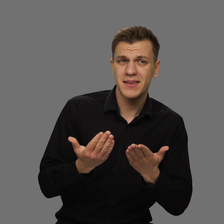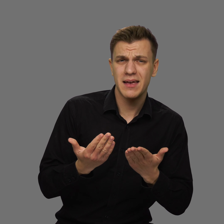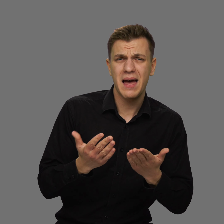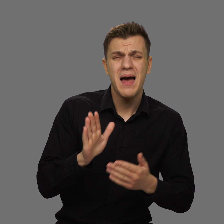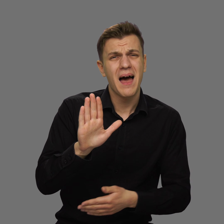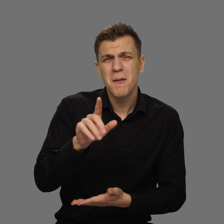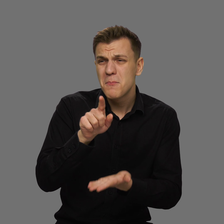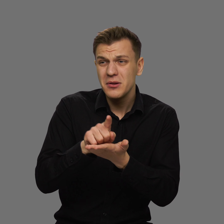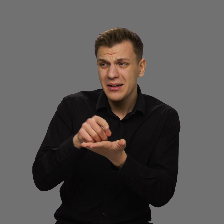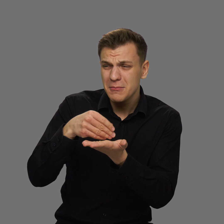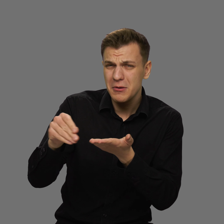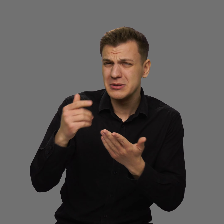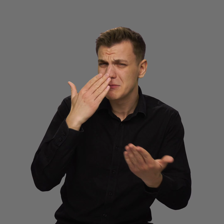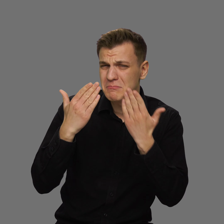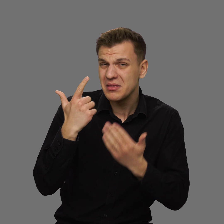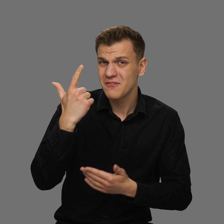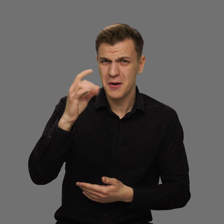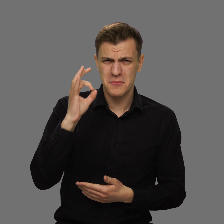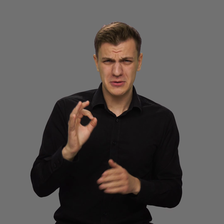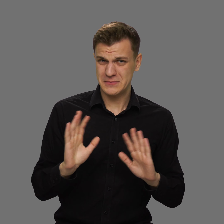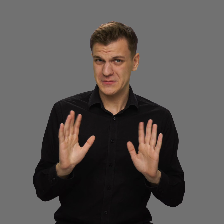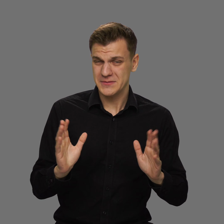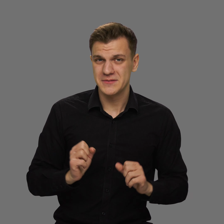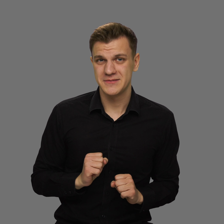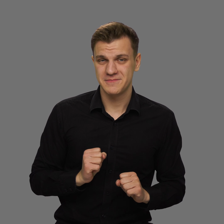however, this tax in Poland is only 2% on the value written in the contract.